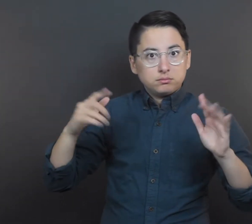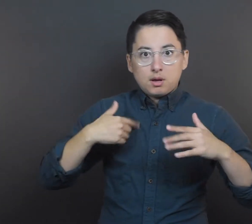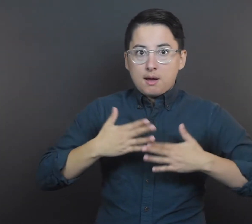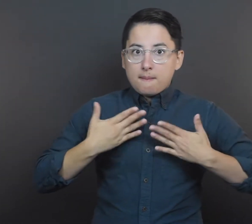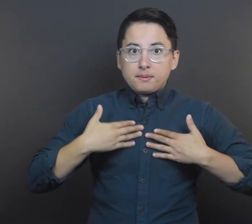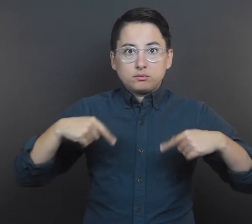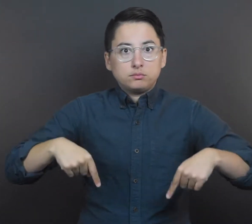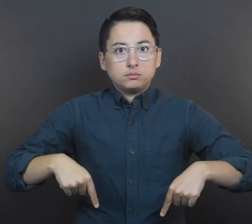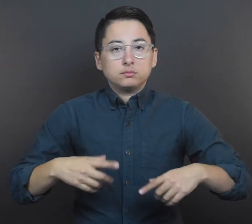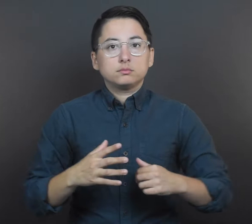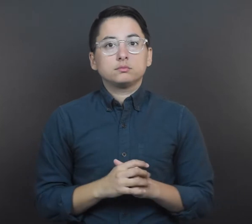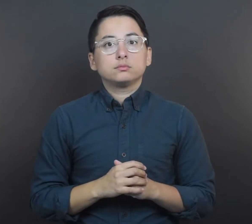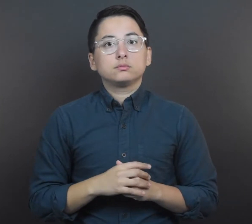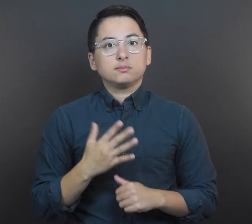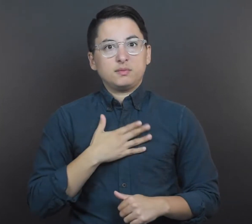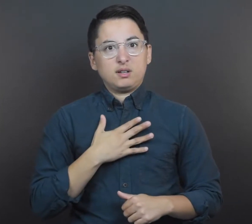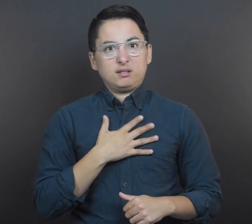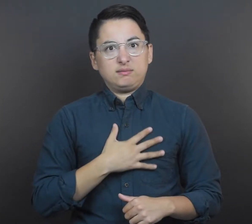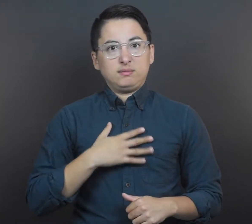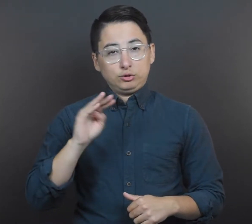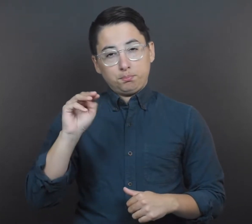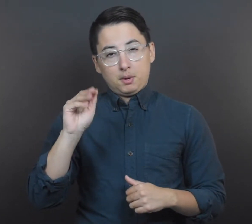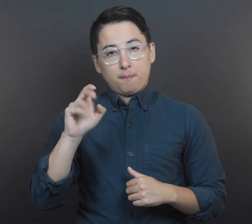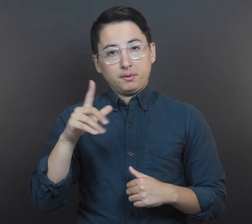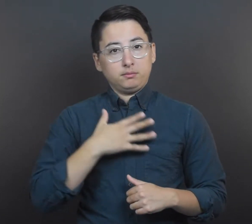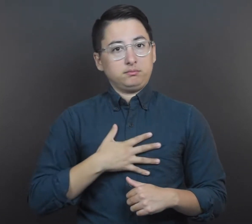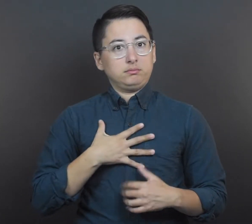I felt my chest seize up a little” Mabel shared.